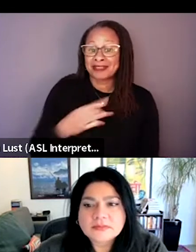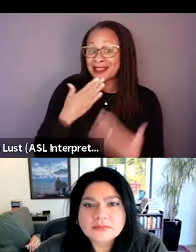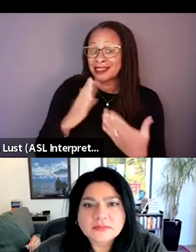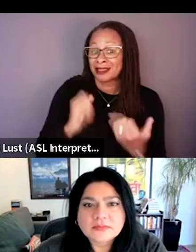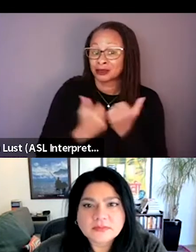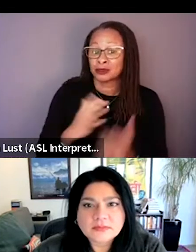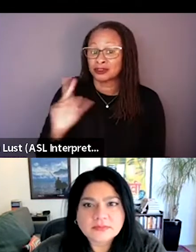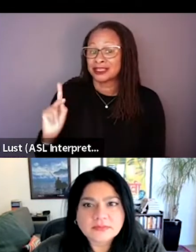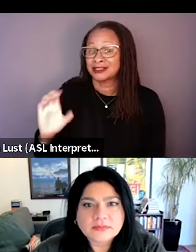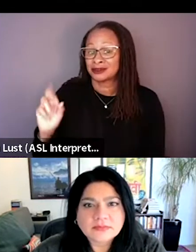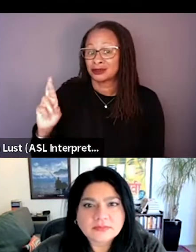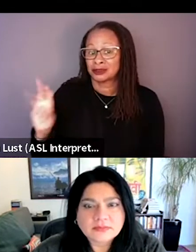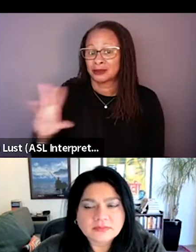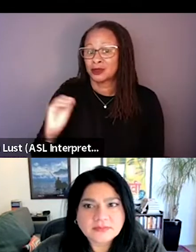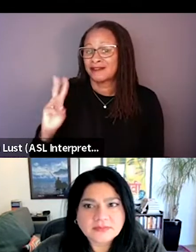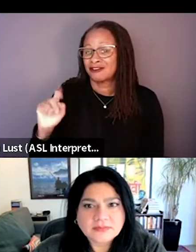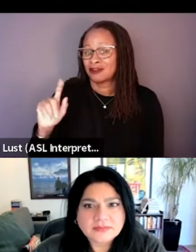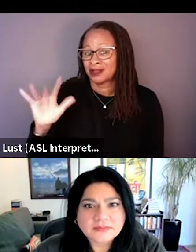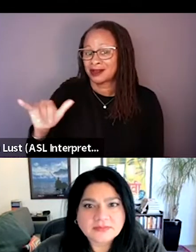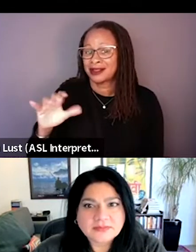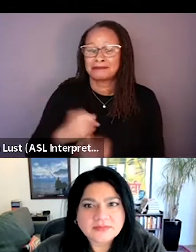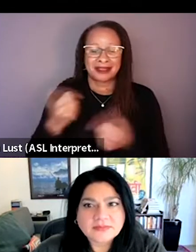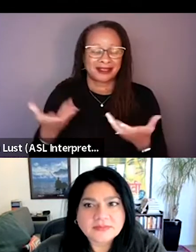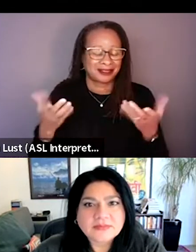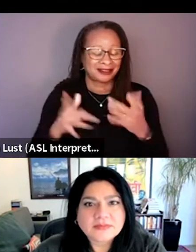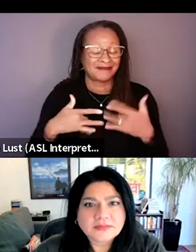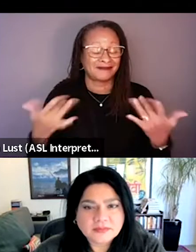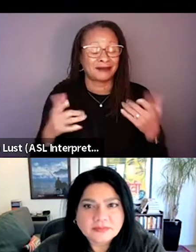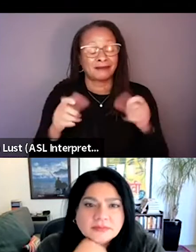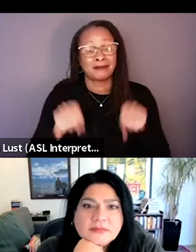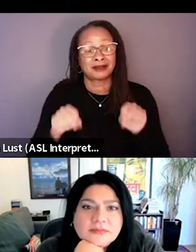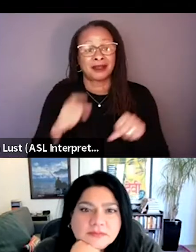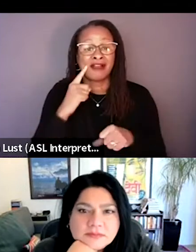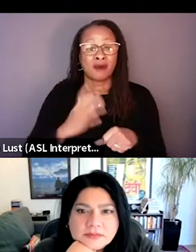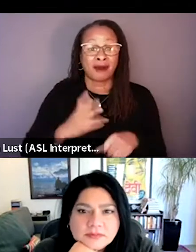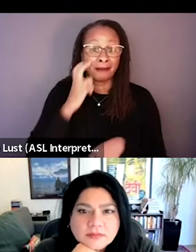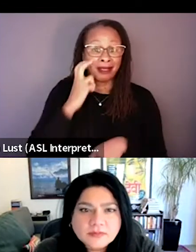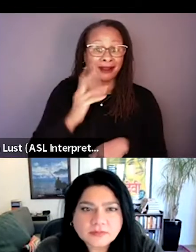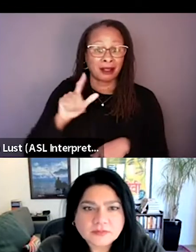I'd like to thank our sponsors, KCRW and "Variety," for making this possible. For our blind or low-vision attendees,